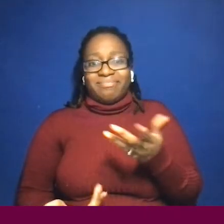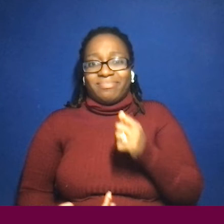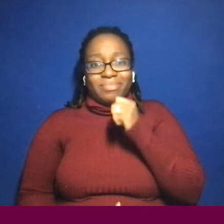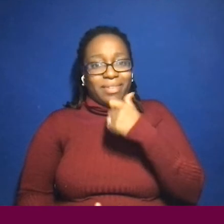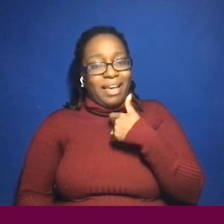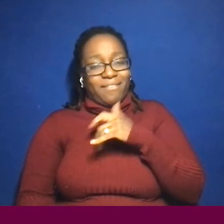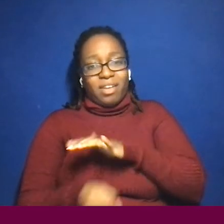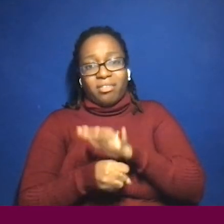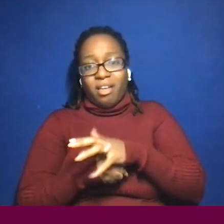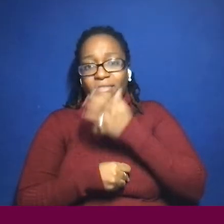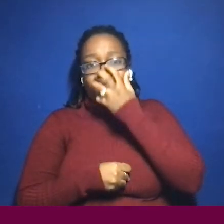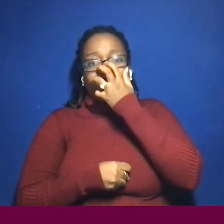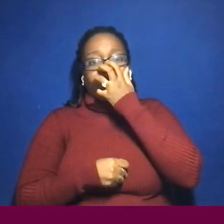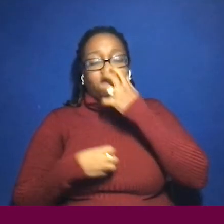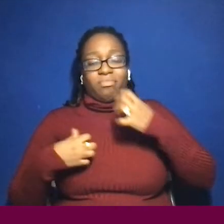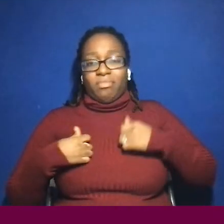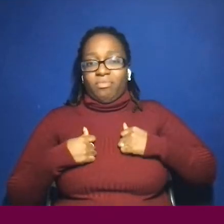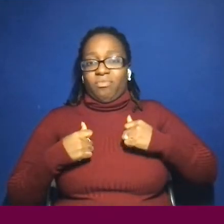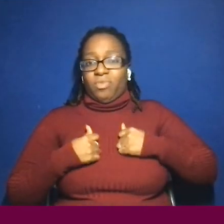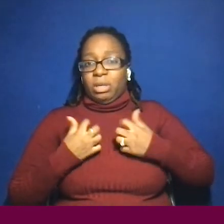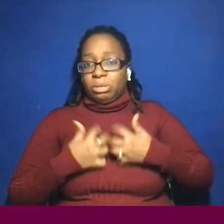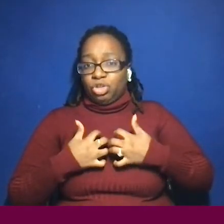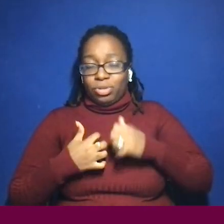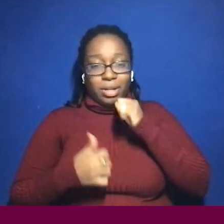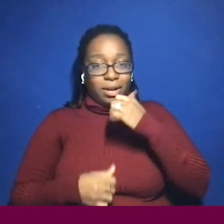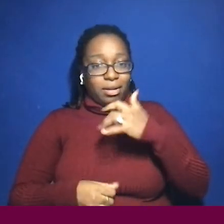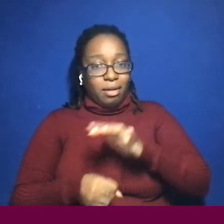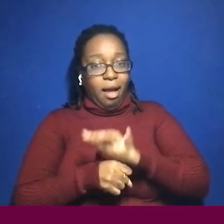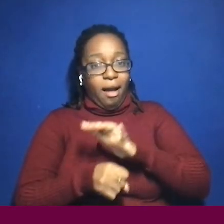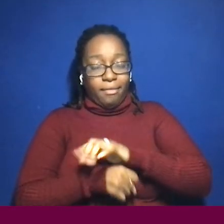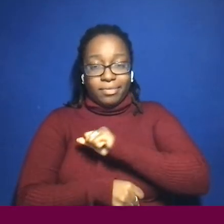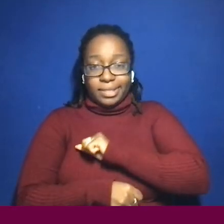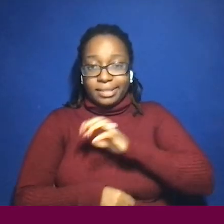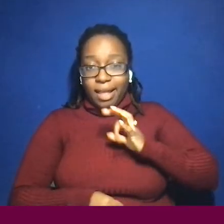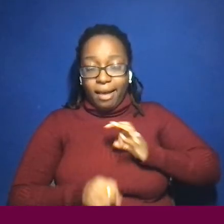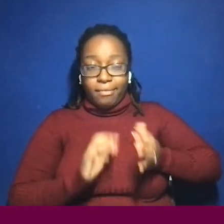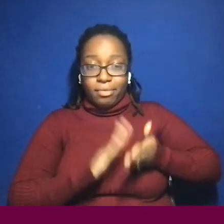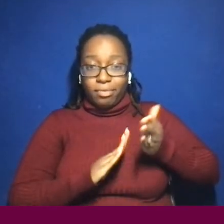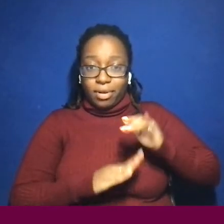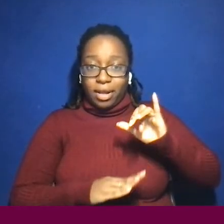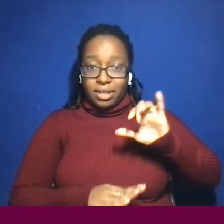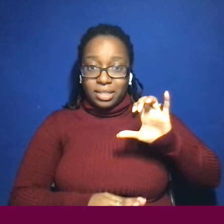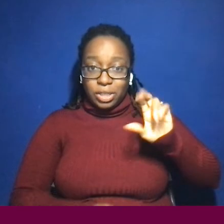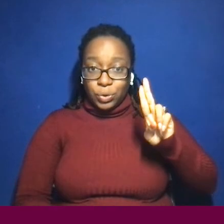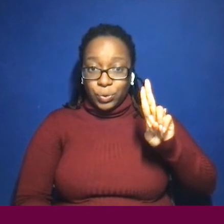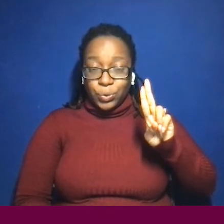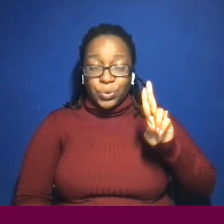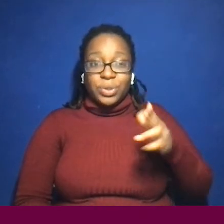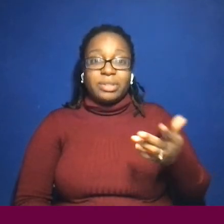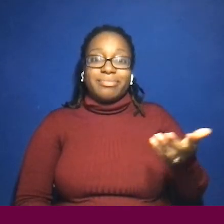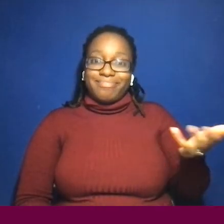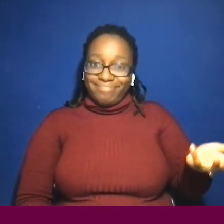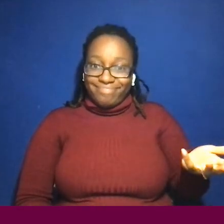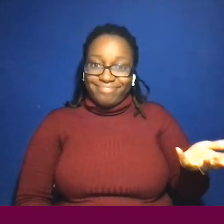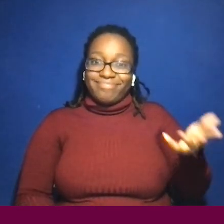there wouldn't be enough staff to run ICUs. And this happened there were...